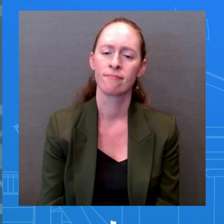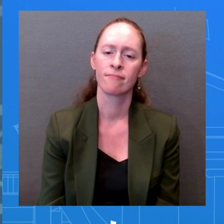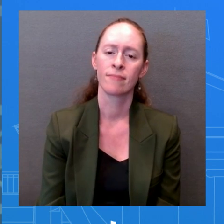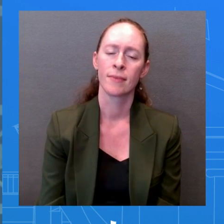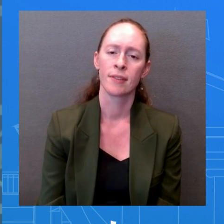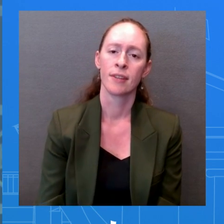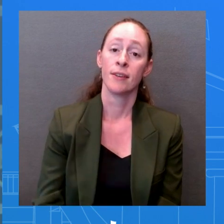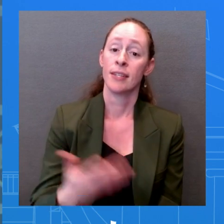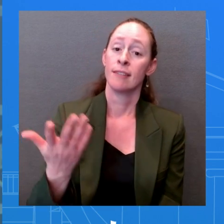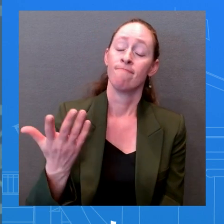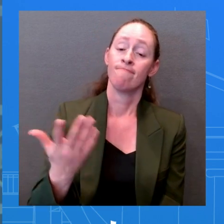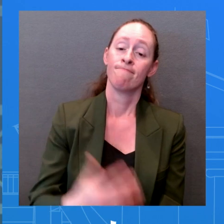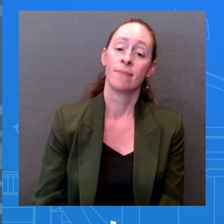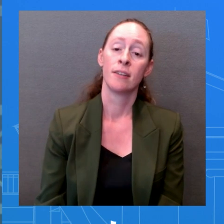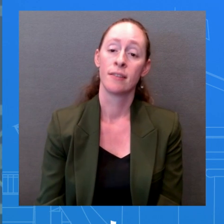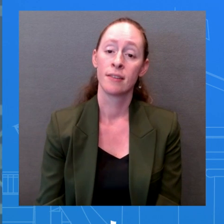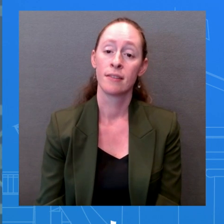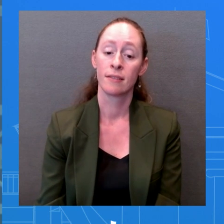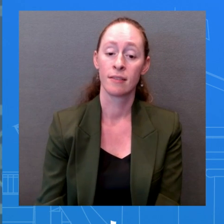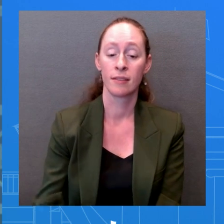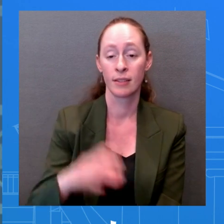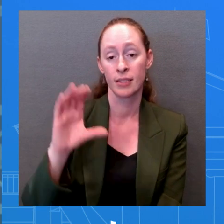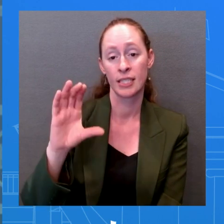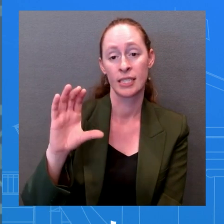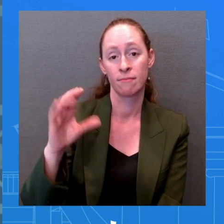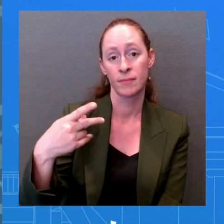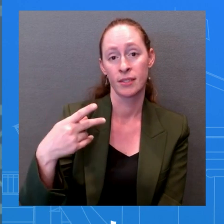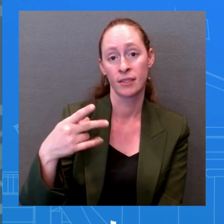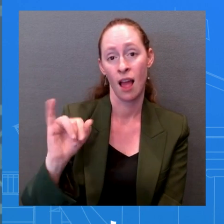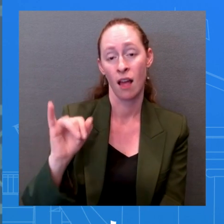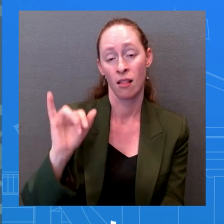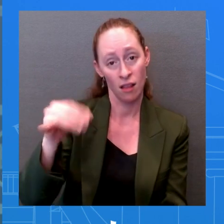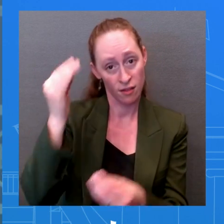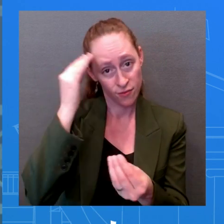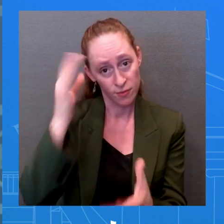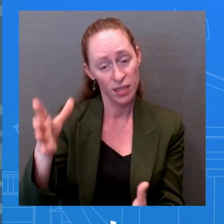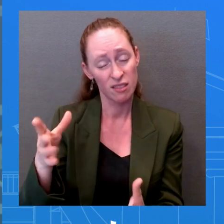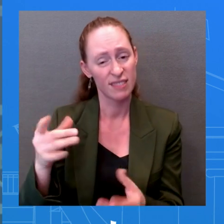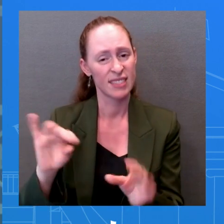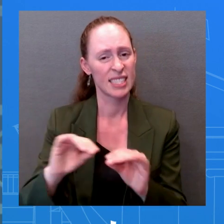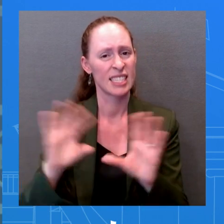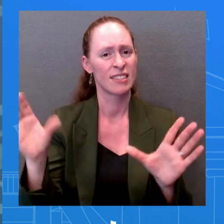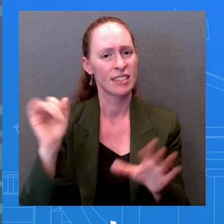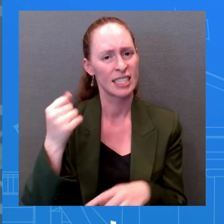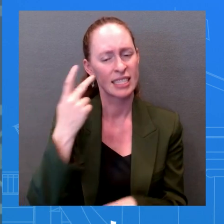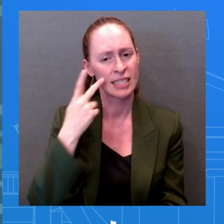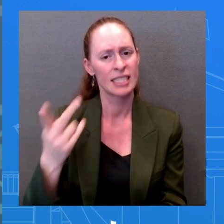which is what he was -- he was speaking to -- shows more progress in bringing global inflation down in the U.S. economy.